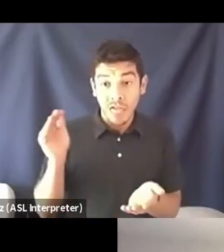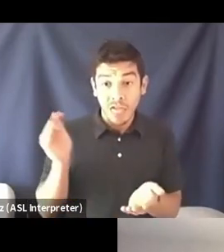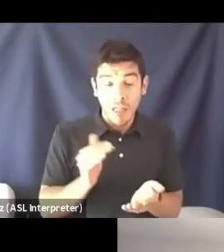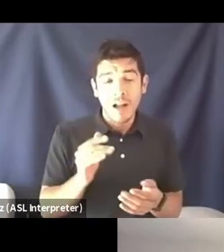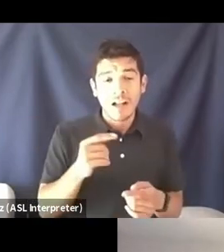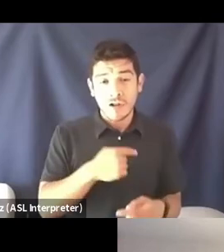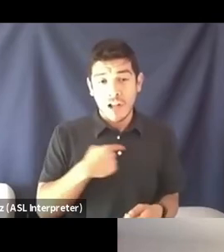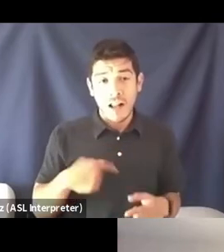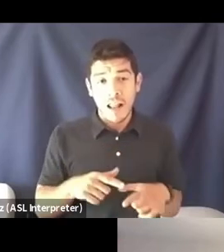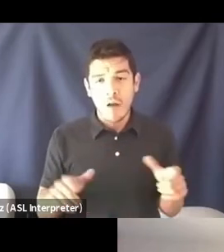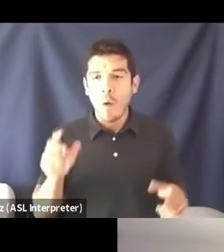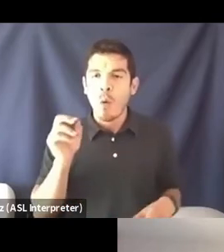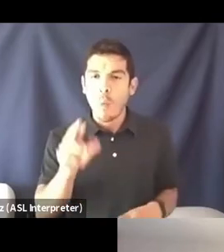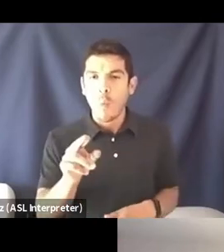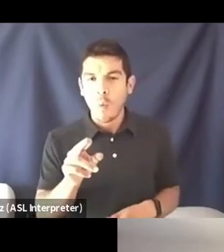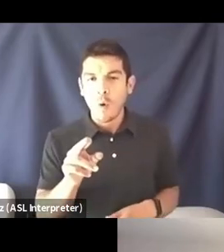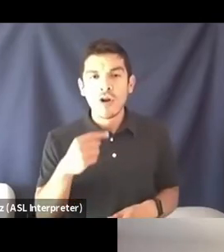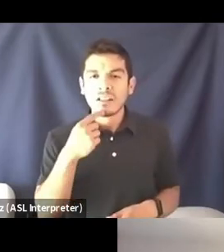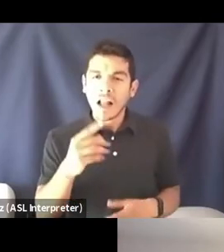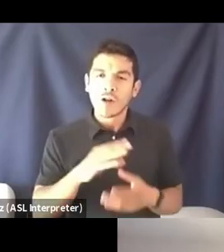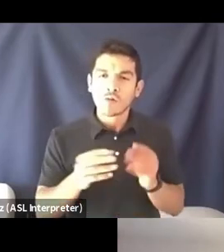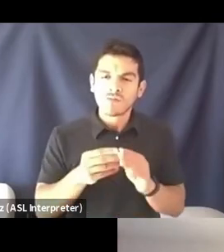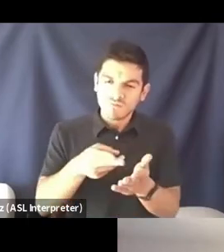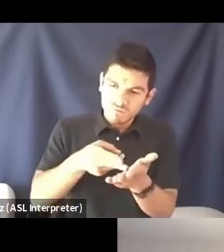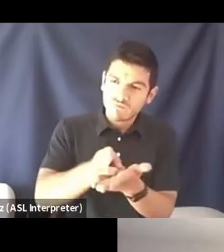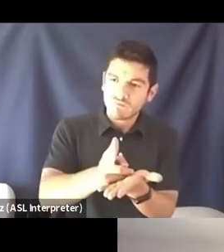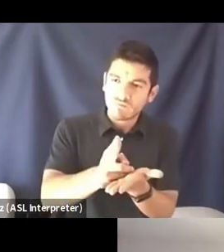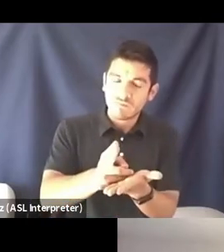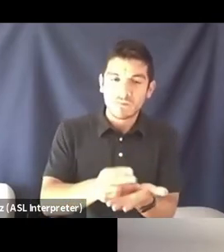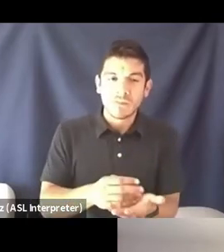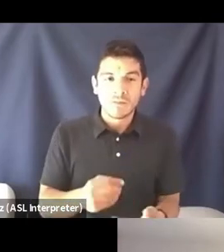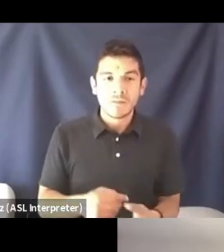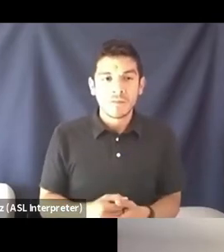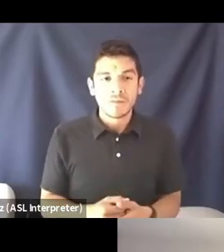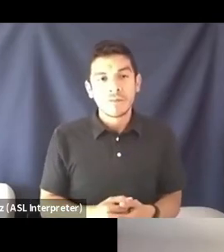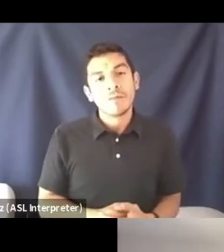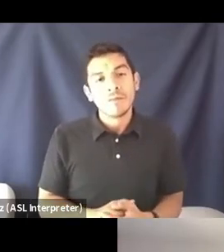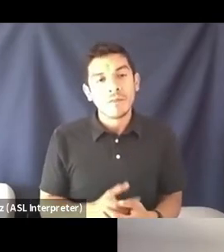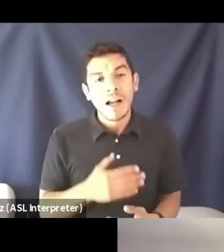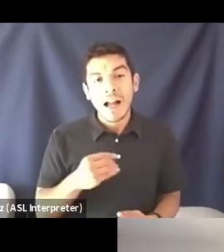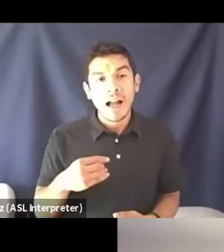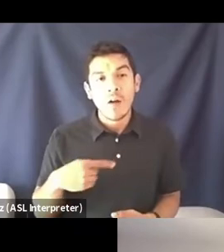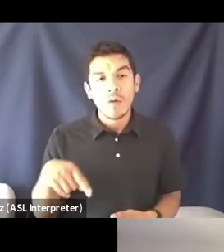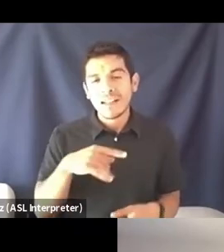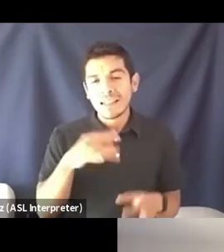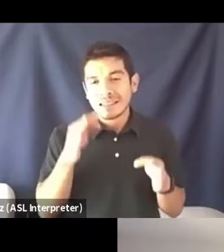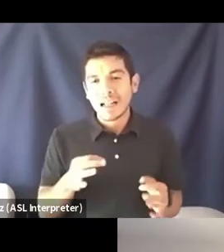or to tell the story that we think it would be out there. And to stay in the way that we want.